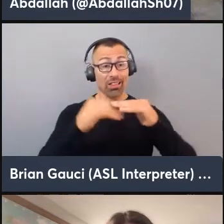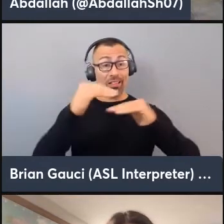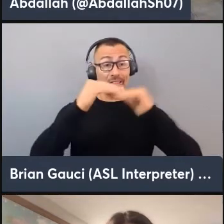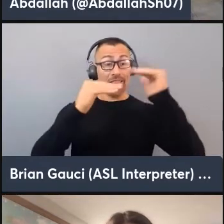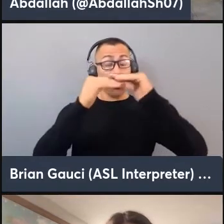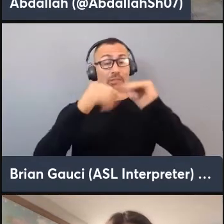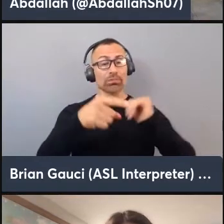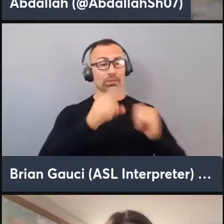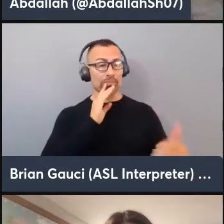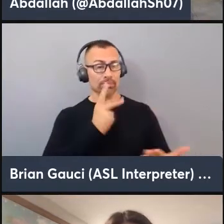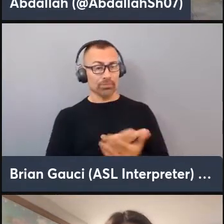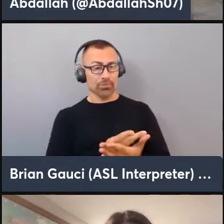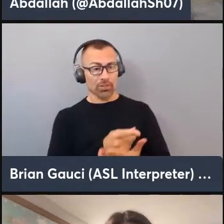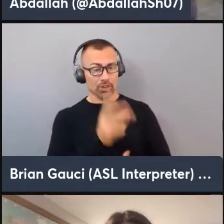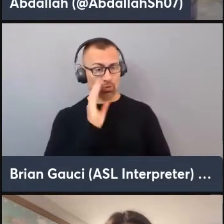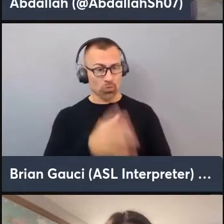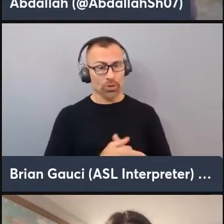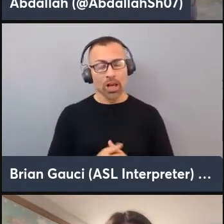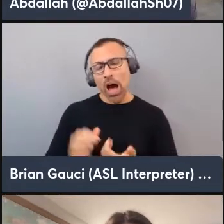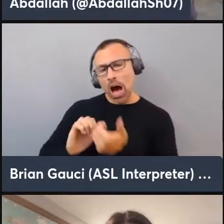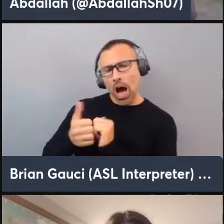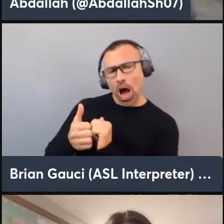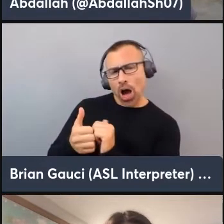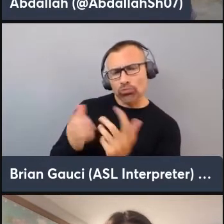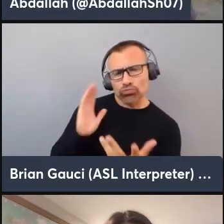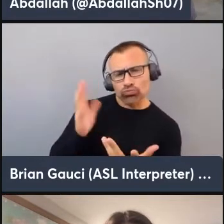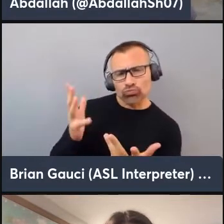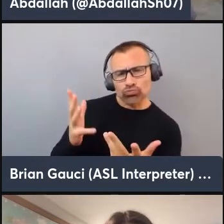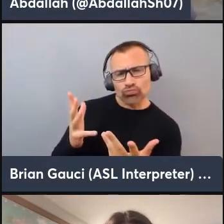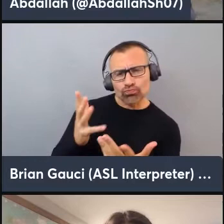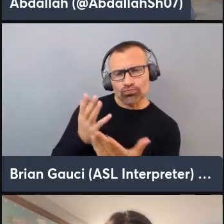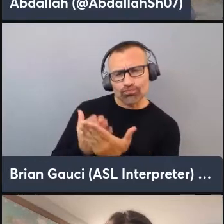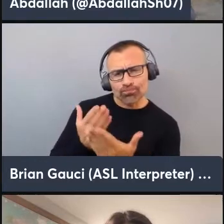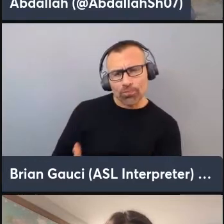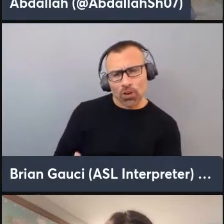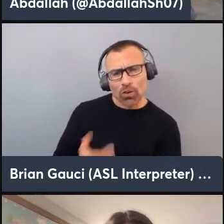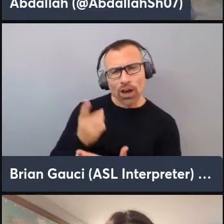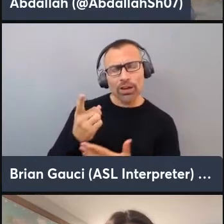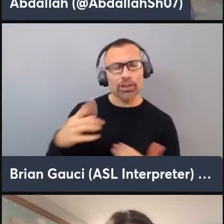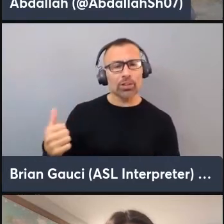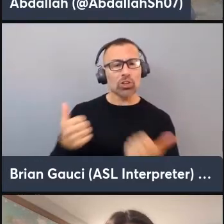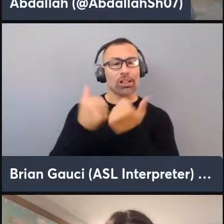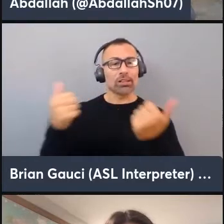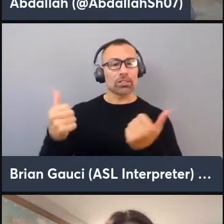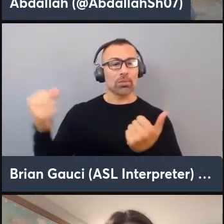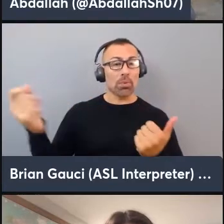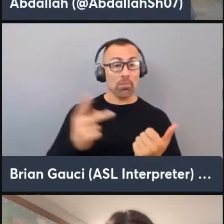how are you going to verify the challenges that are coming back from the front end client? And as you can see here